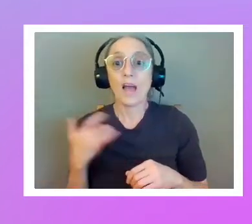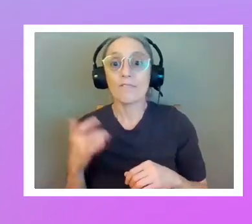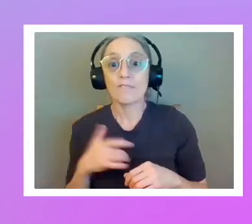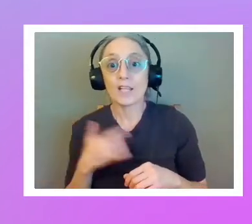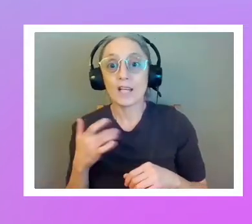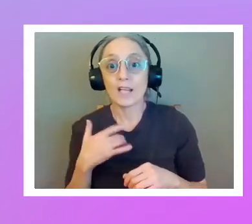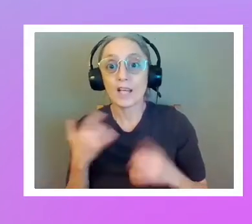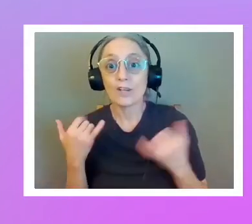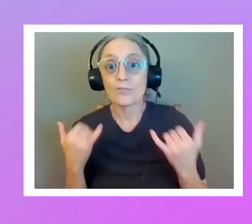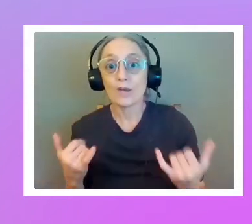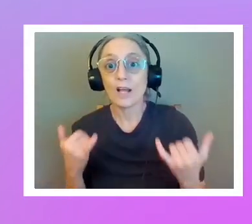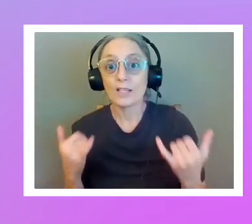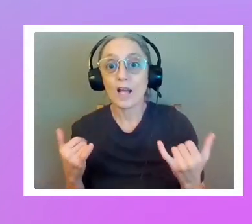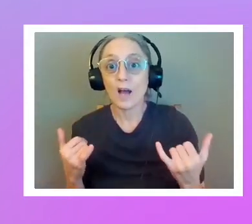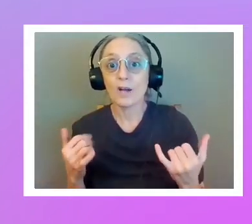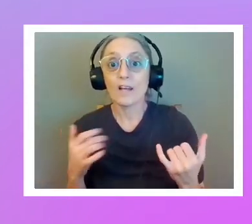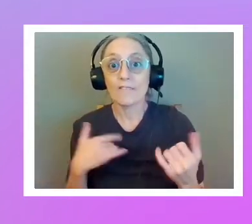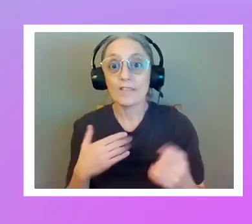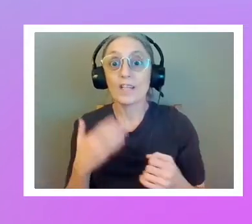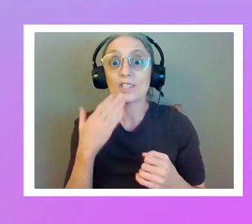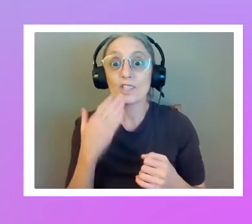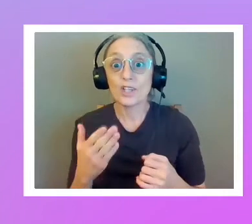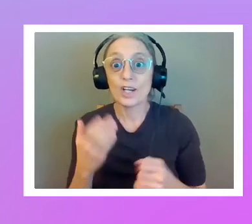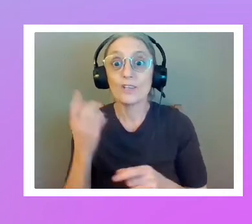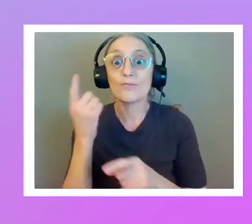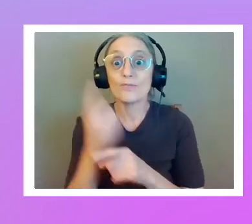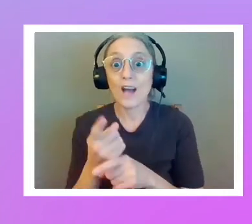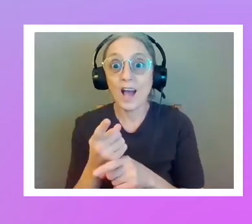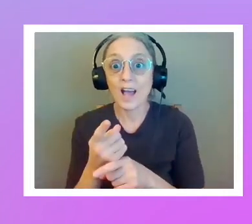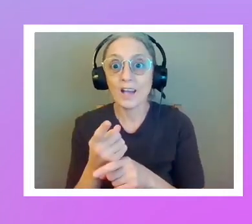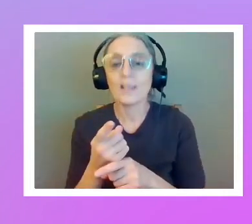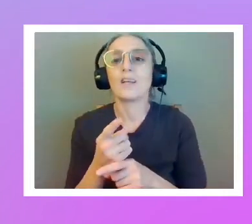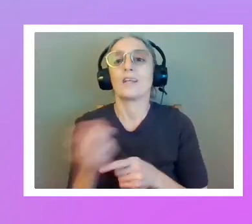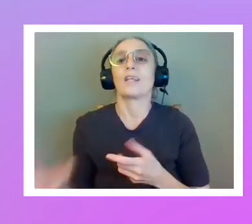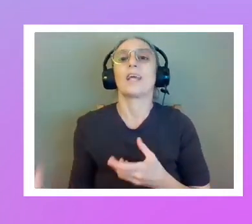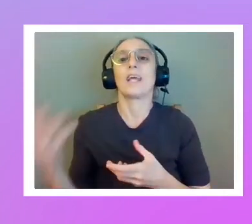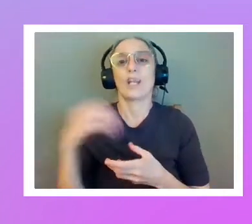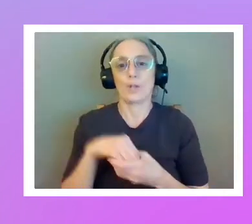it feels really good, right? That's what inclusion feels like.